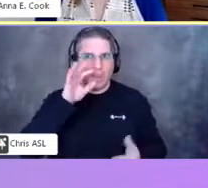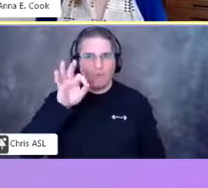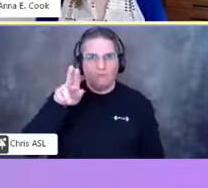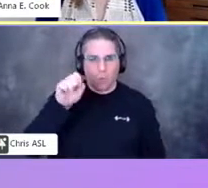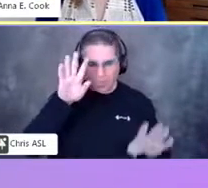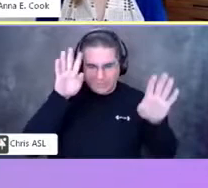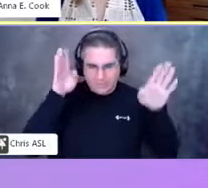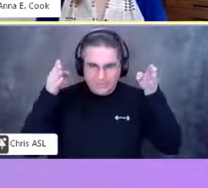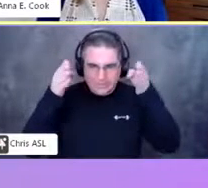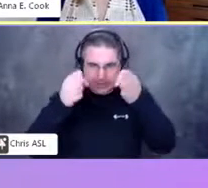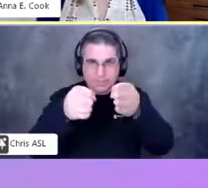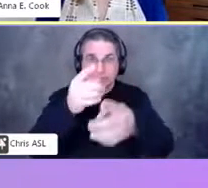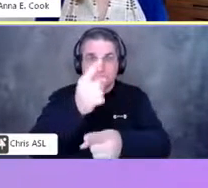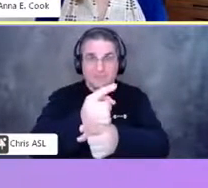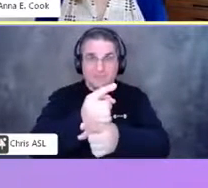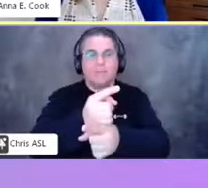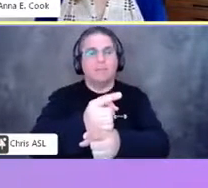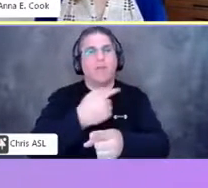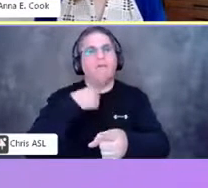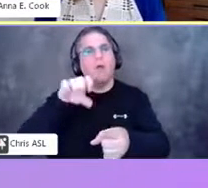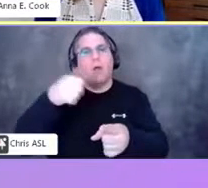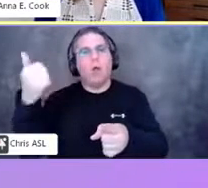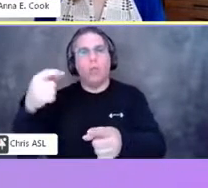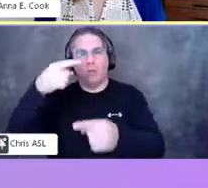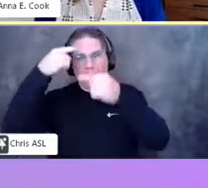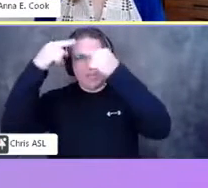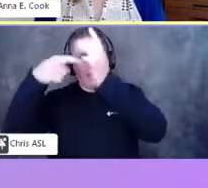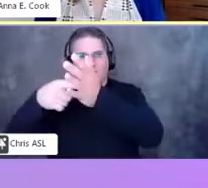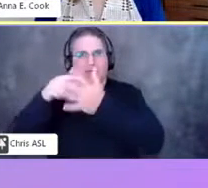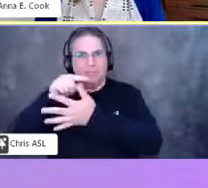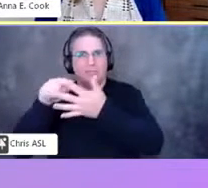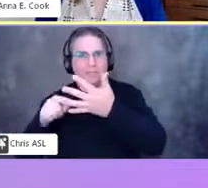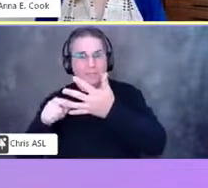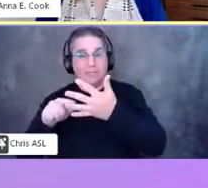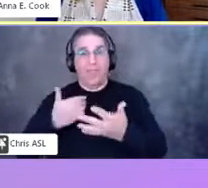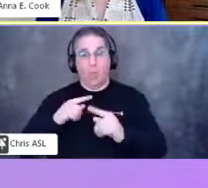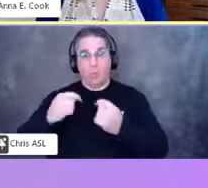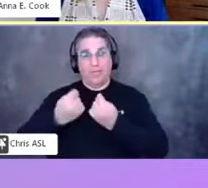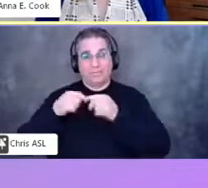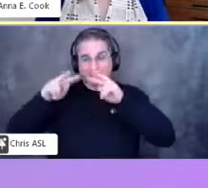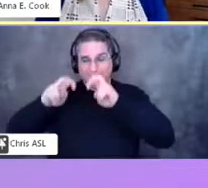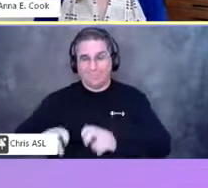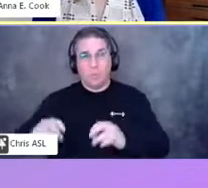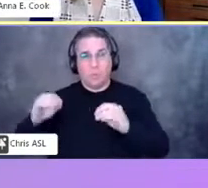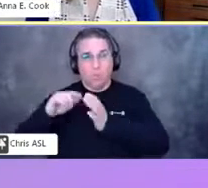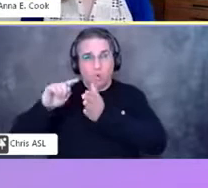our team analyzed secondary research and spoke with nearly a hundred experts as well as people